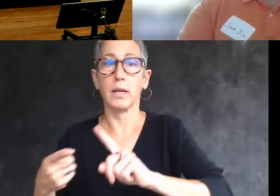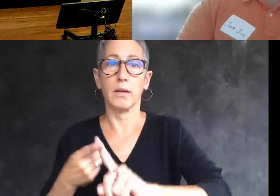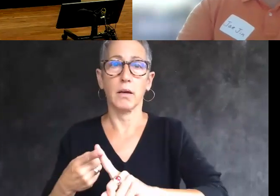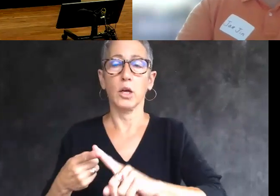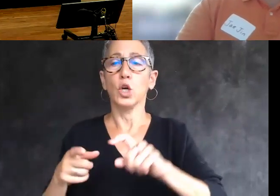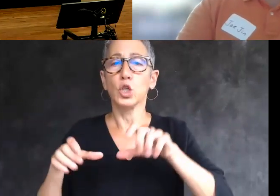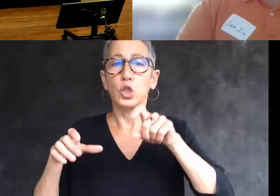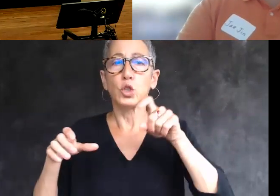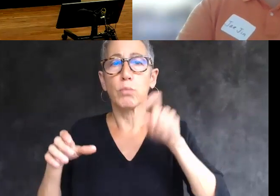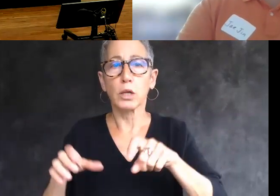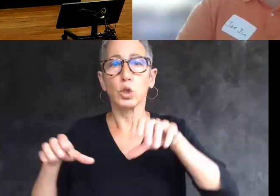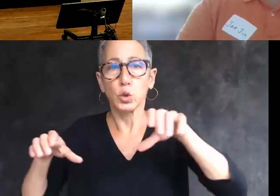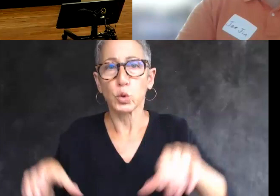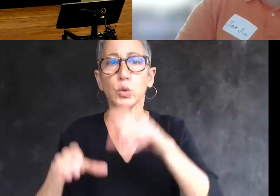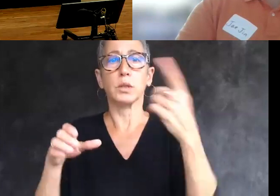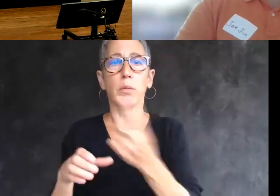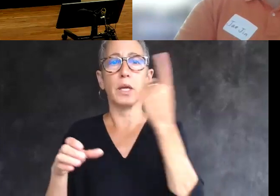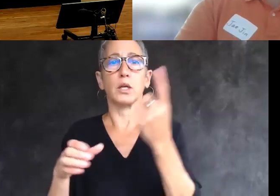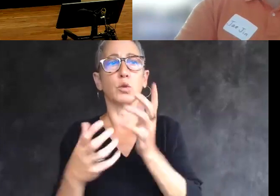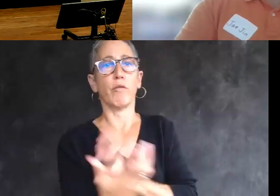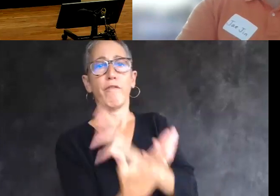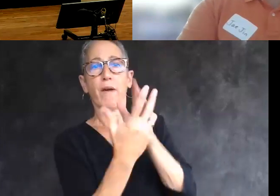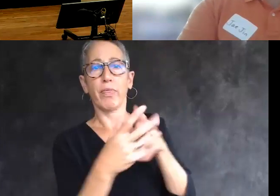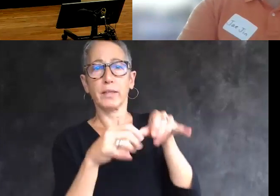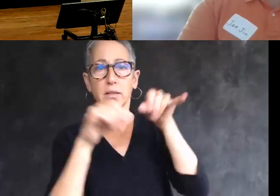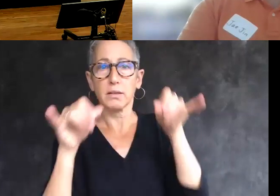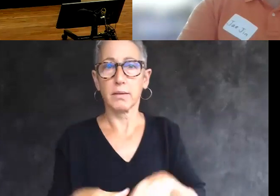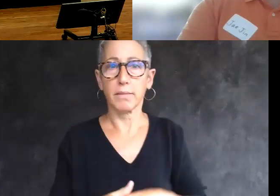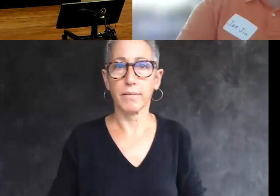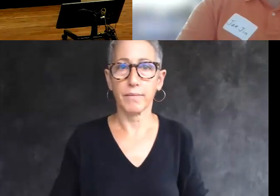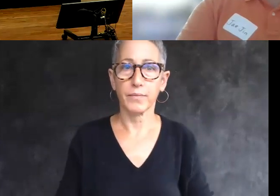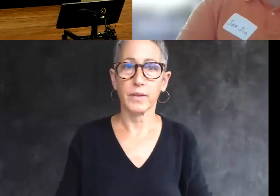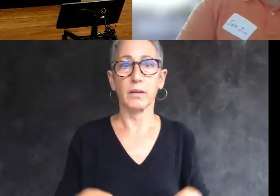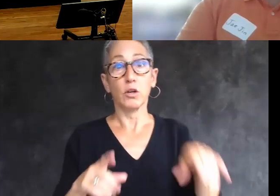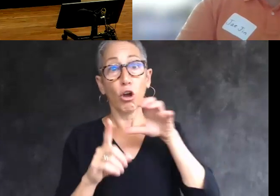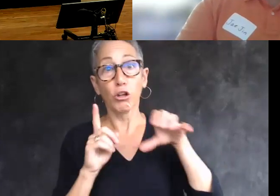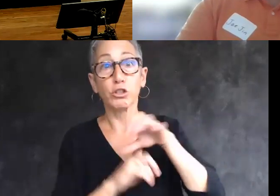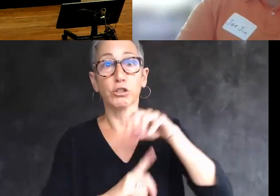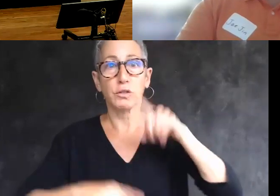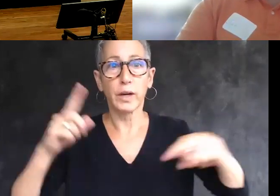creates a thread across all of the different kind of different cultures and communities within our system